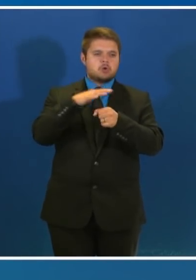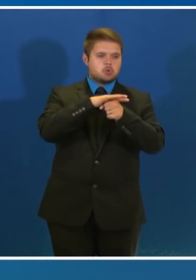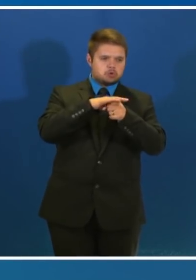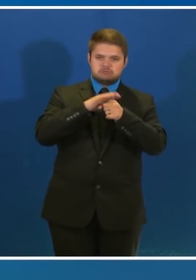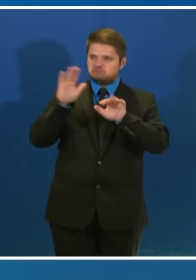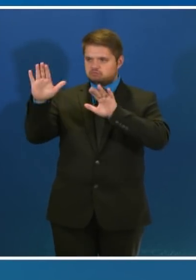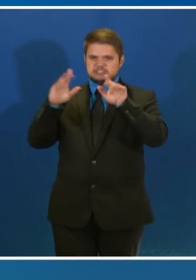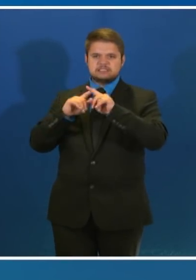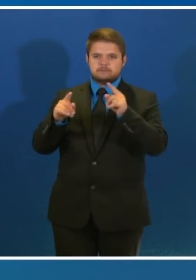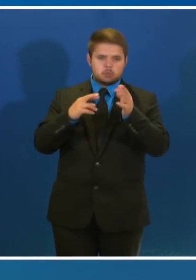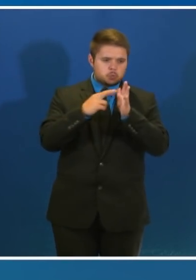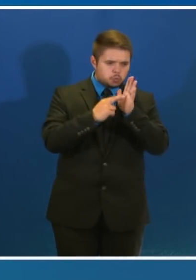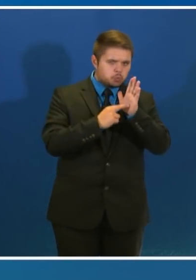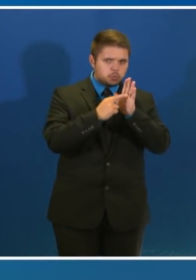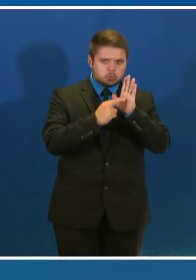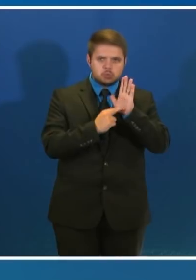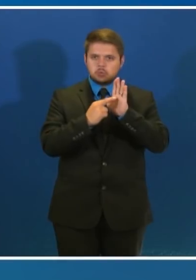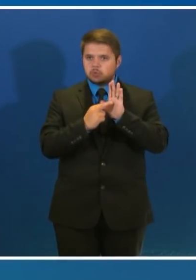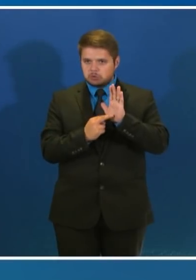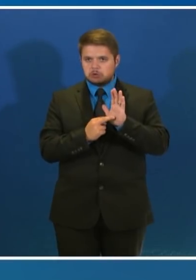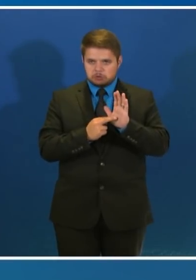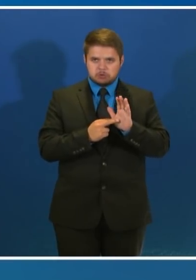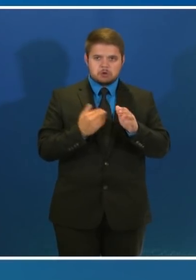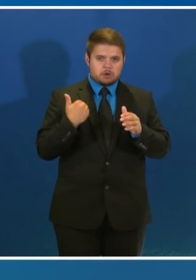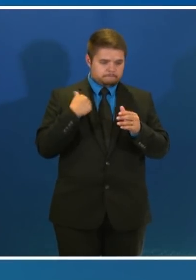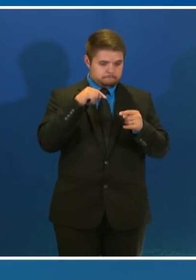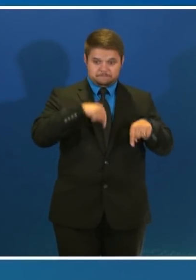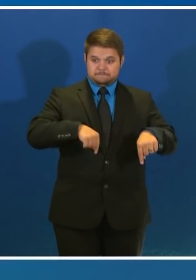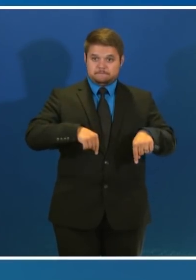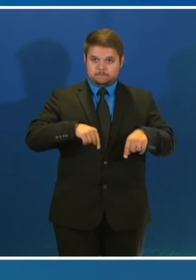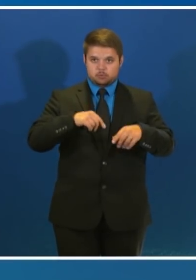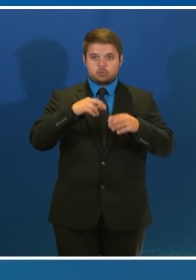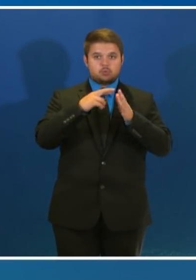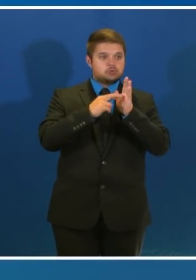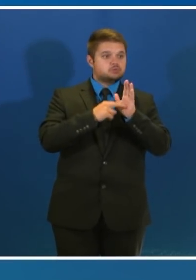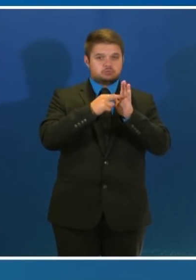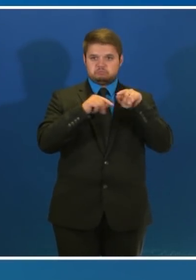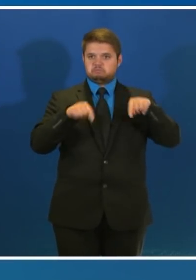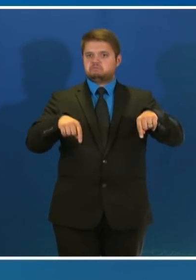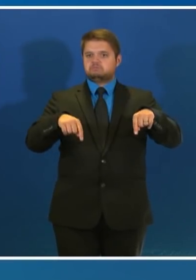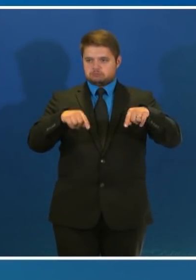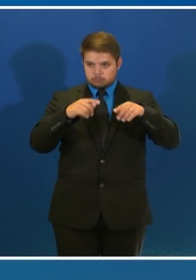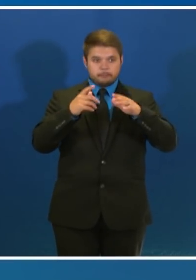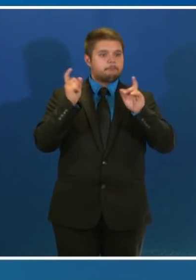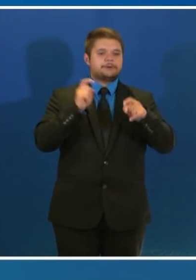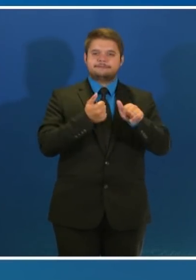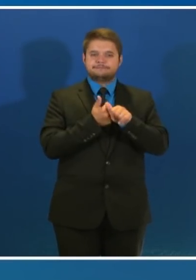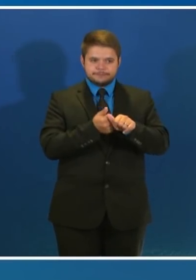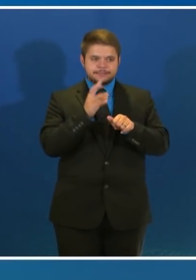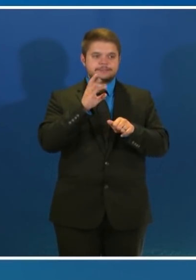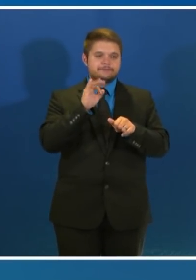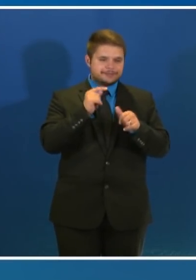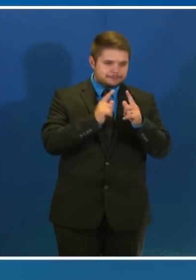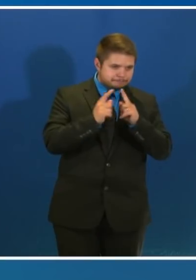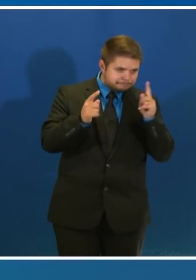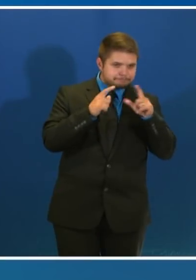physical distancing through your workouts. Face coverings are required unless you're using that cardio